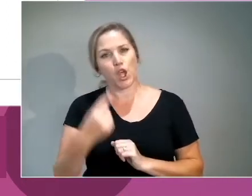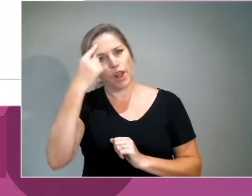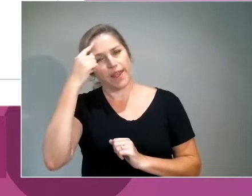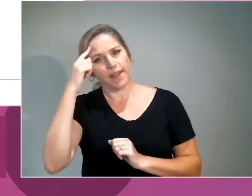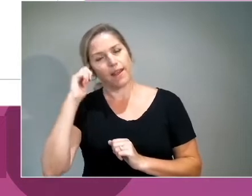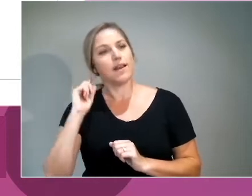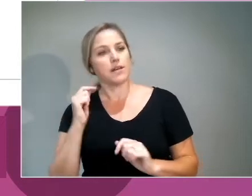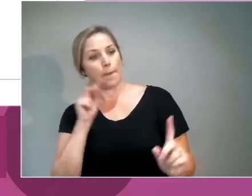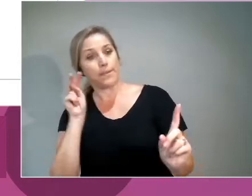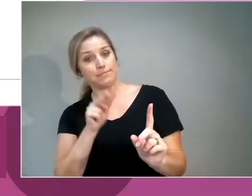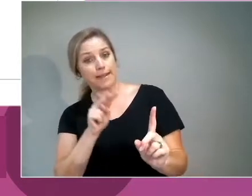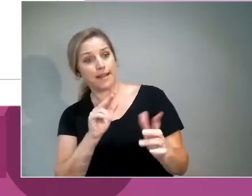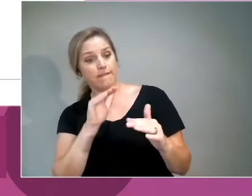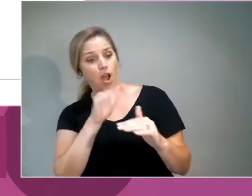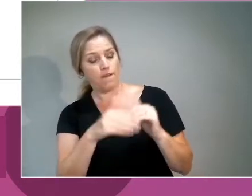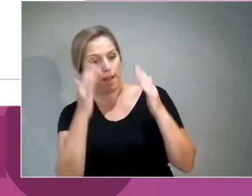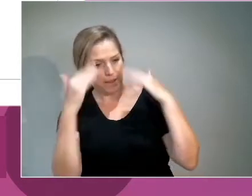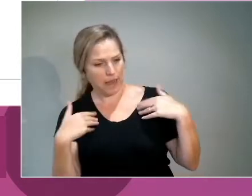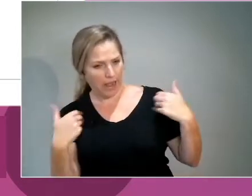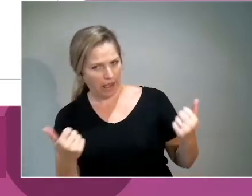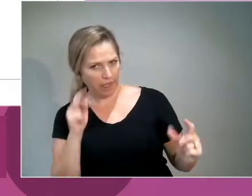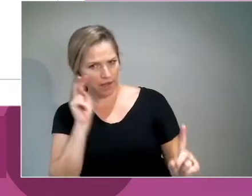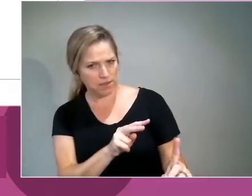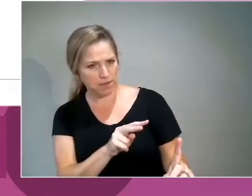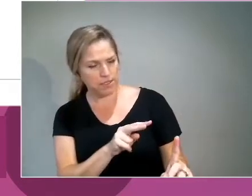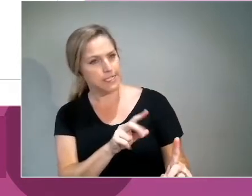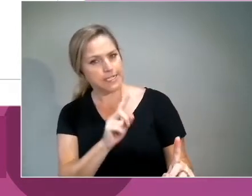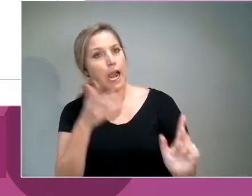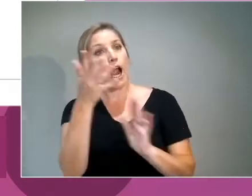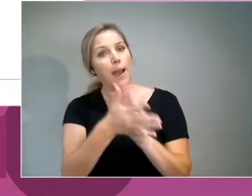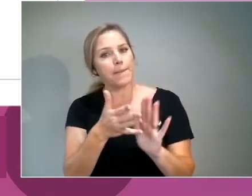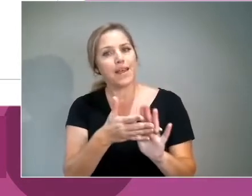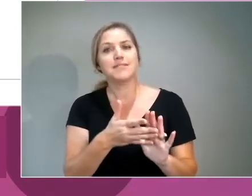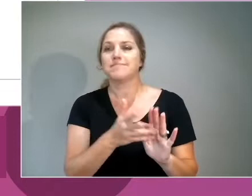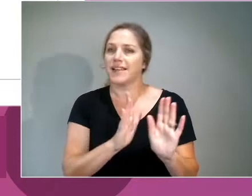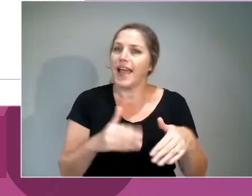mental health and wellbeing? It's about having a safe place to live and about having access